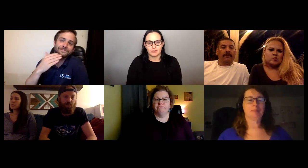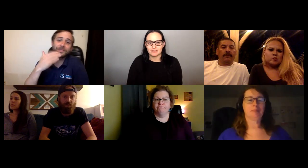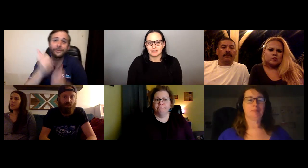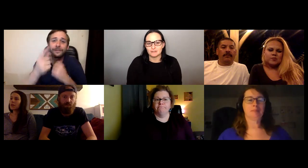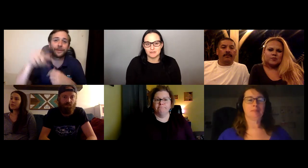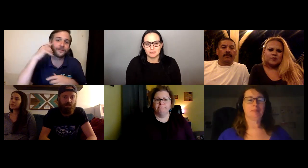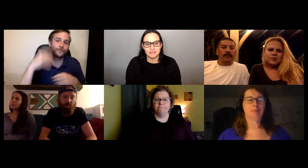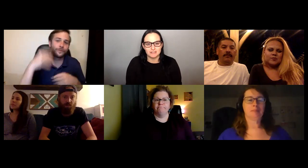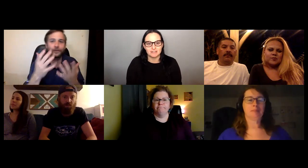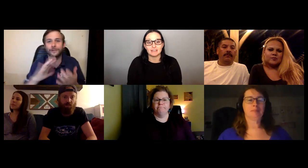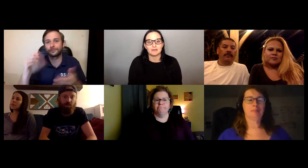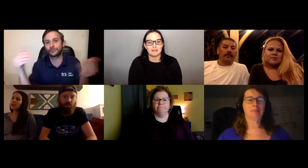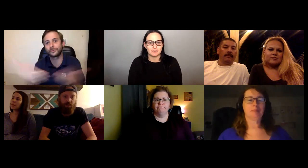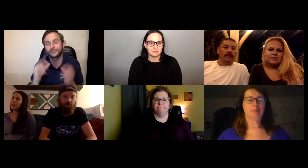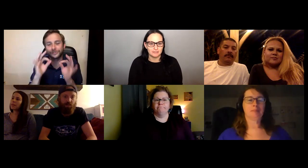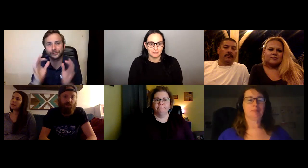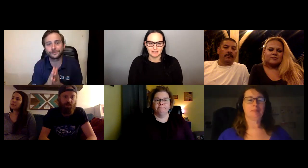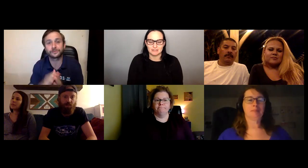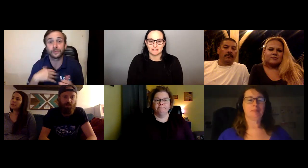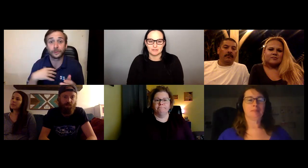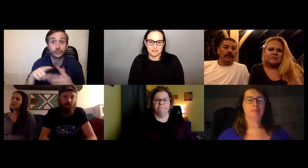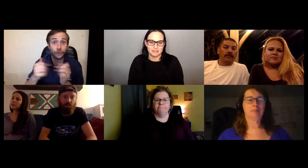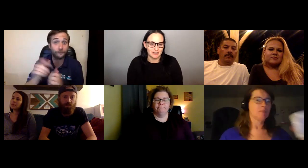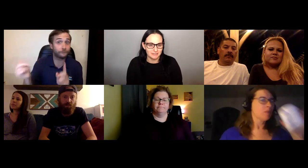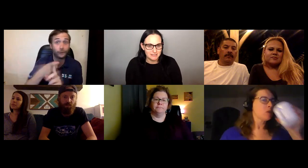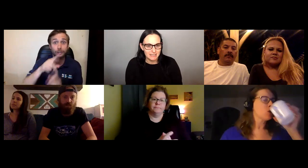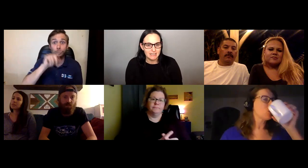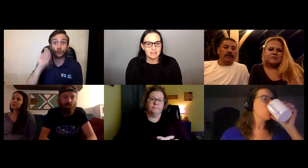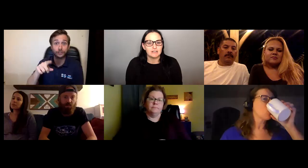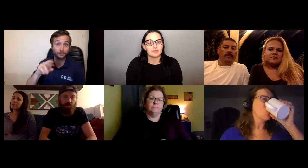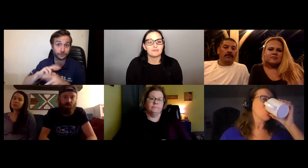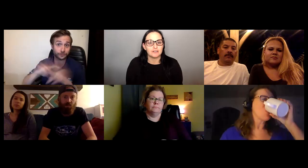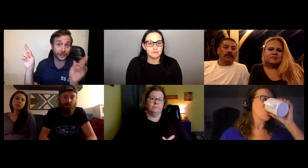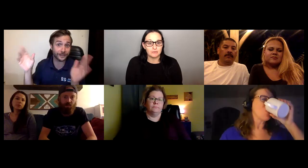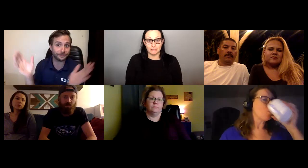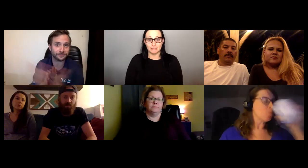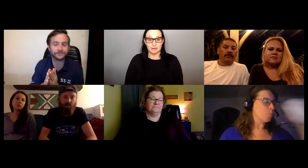thank you so much thank you everyone for introducing yourselves